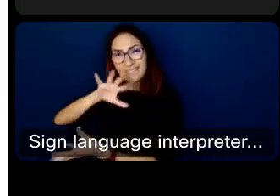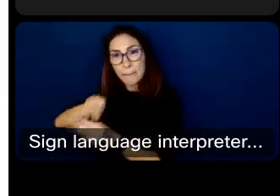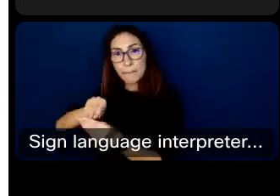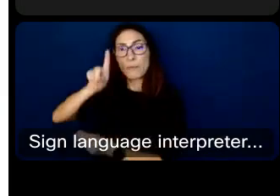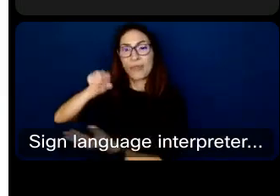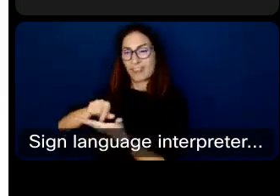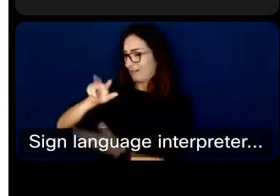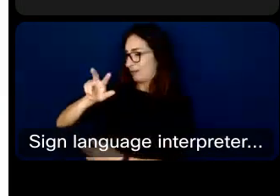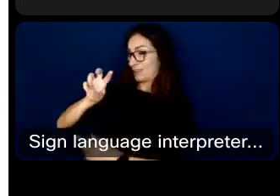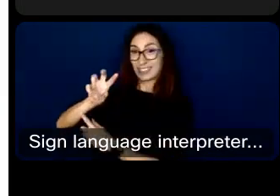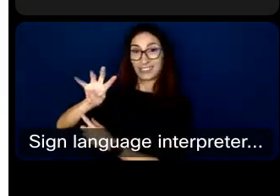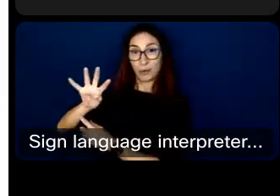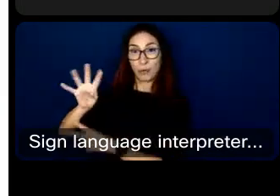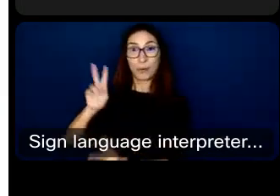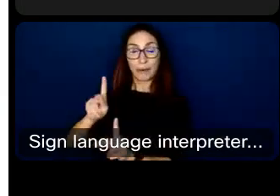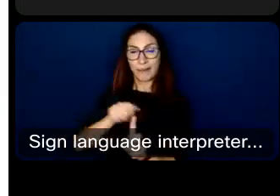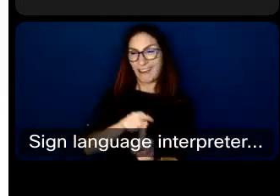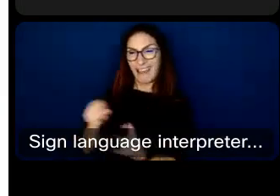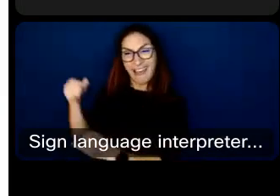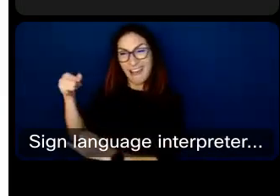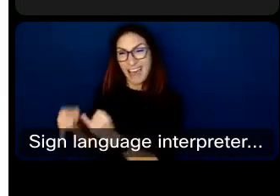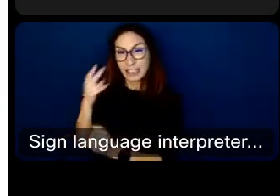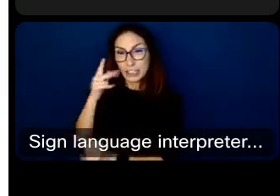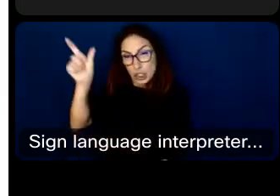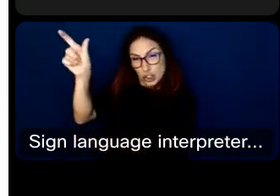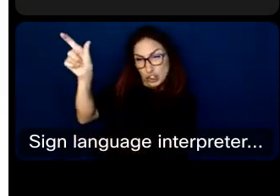then the very last bar representing people 60 and older